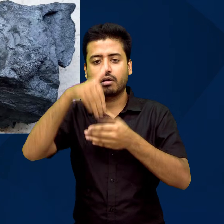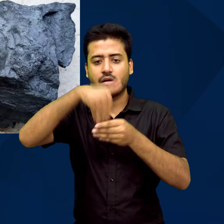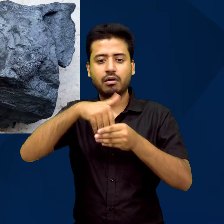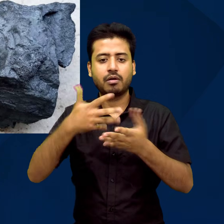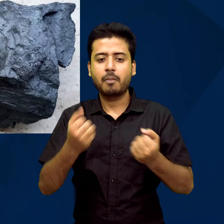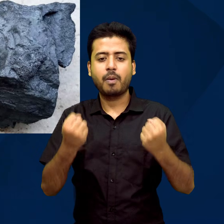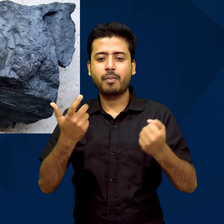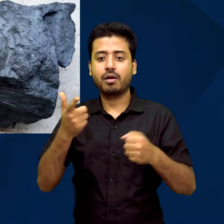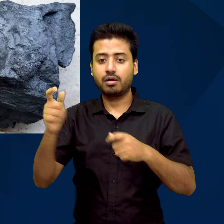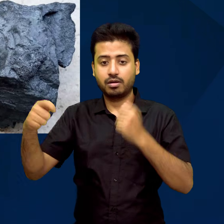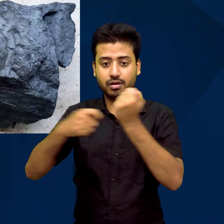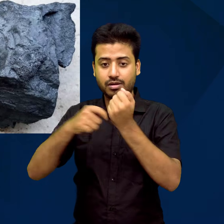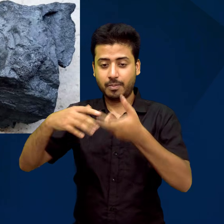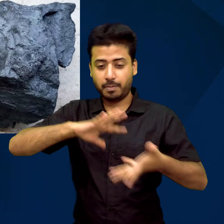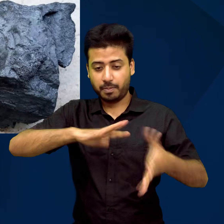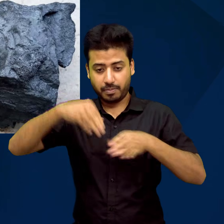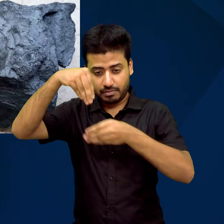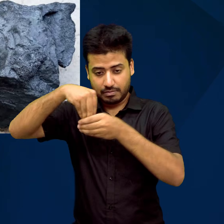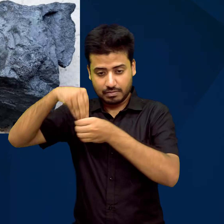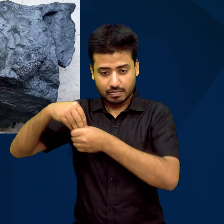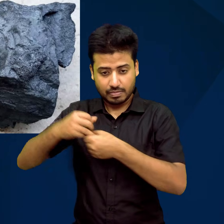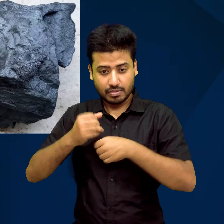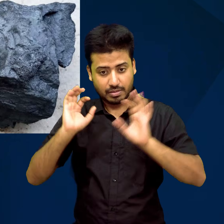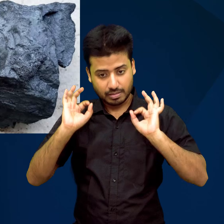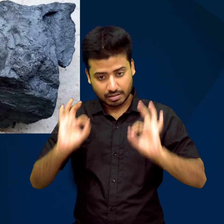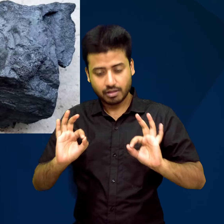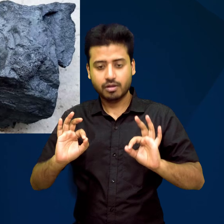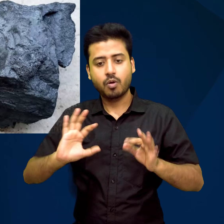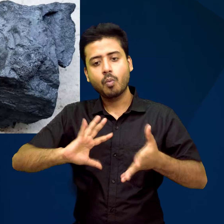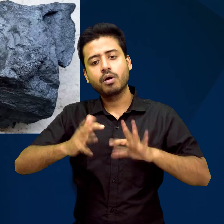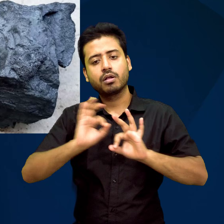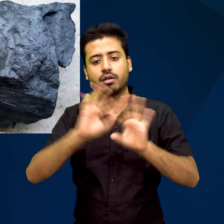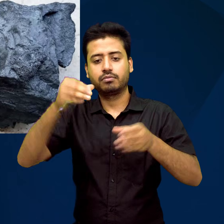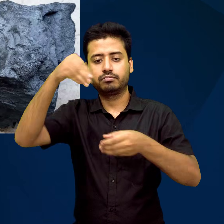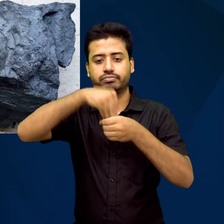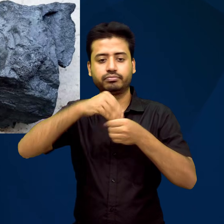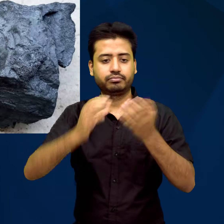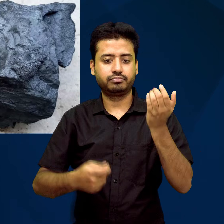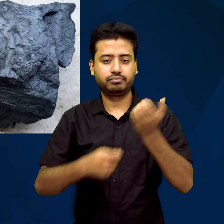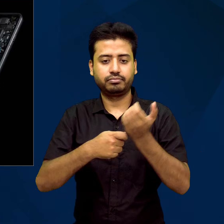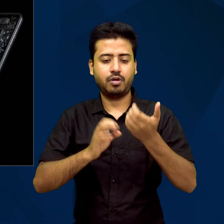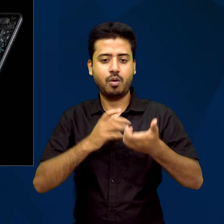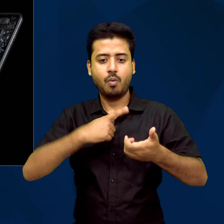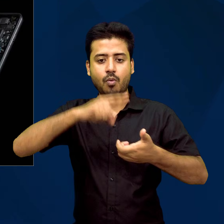can filling it almost to the top. This paste acts as the cathode, the positive side of the